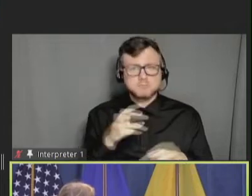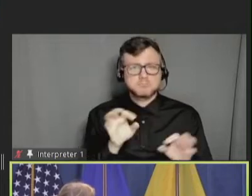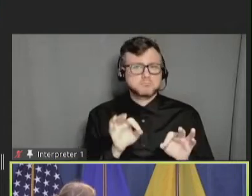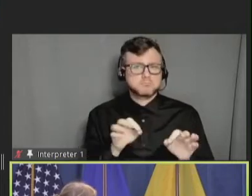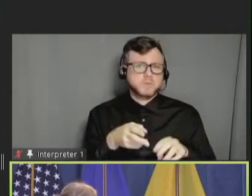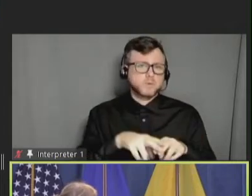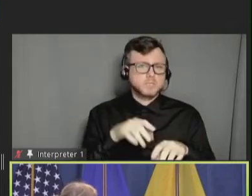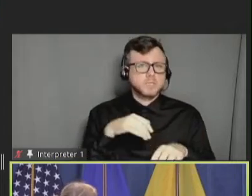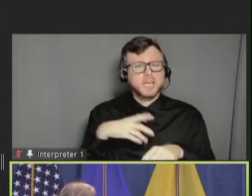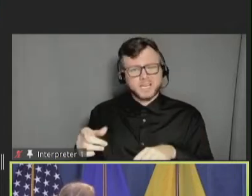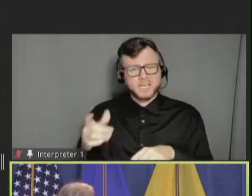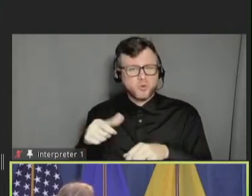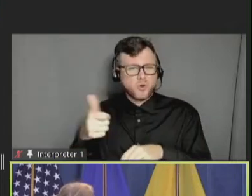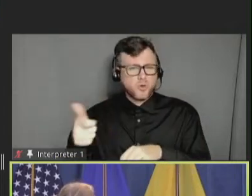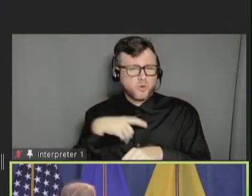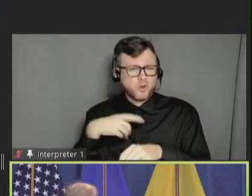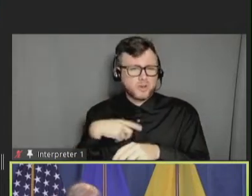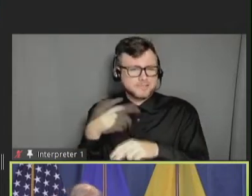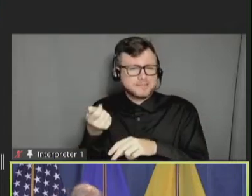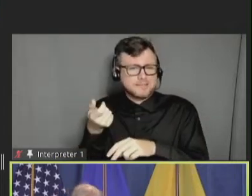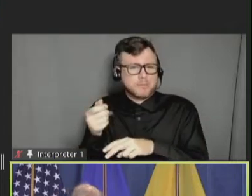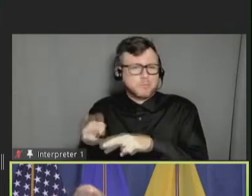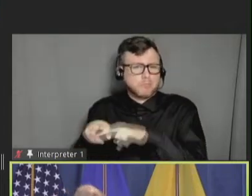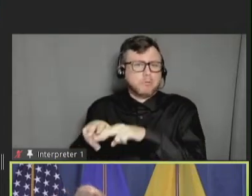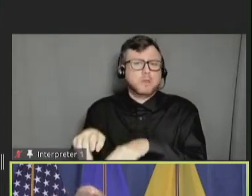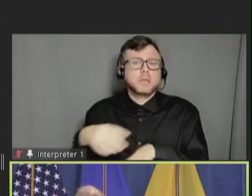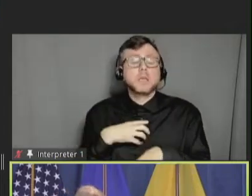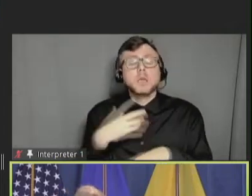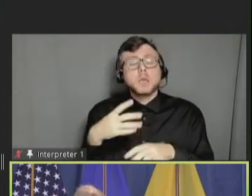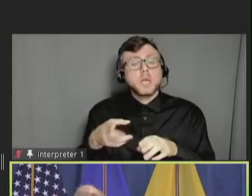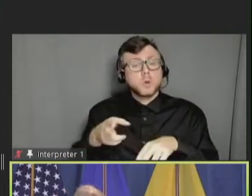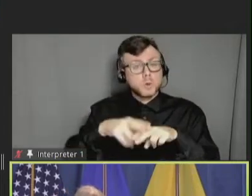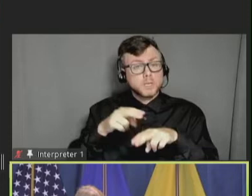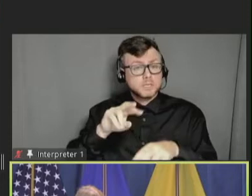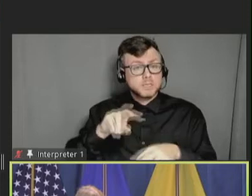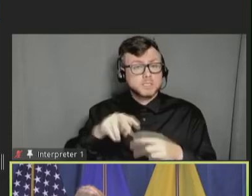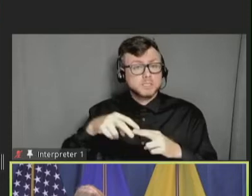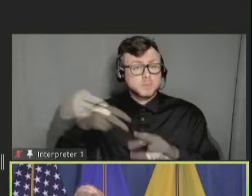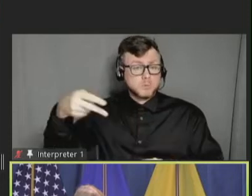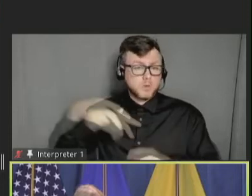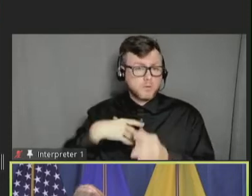decrease. Not only do we increased the genome copy numbers of HBV, but we also decreased